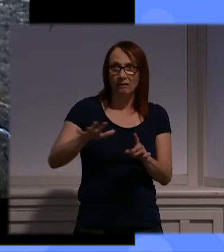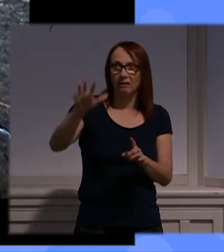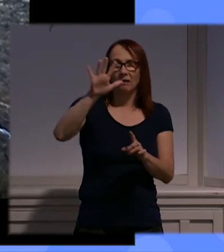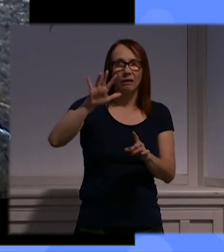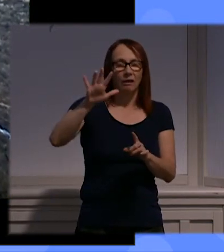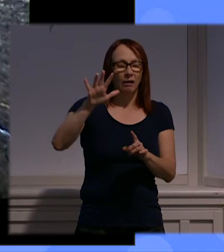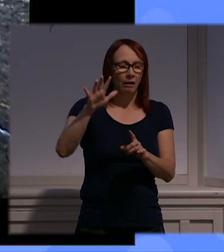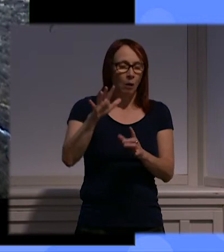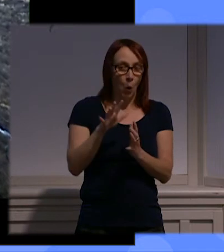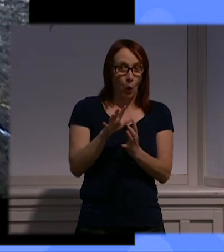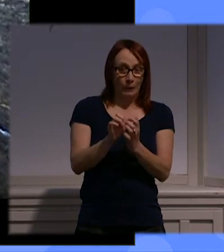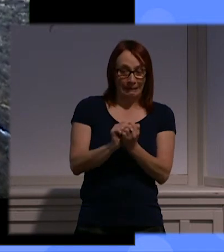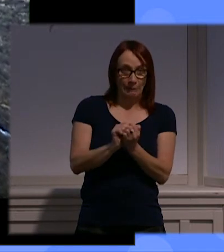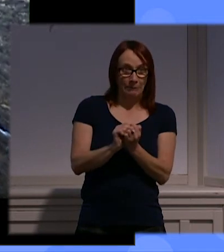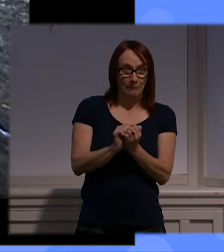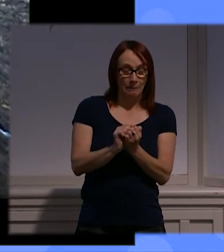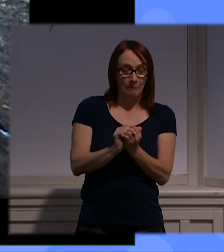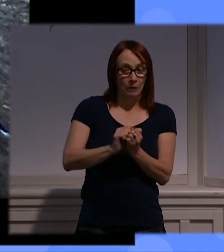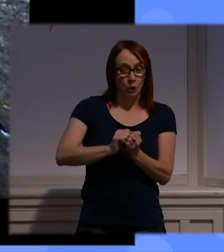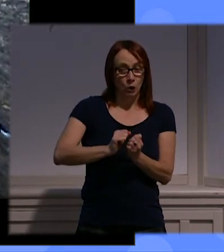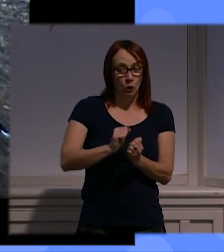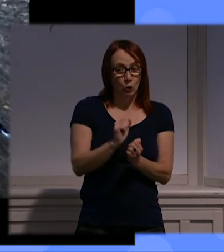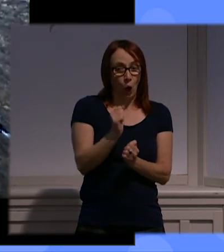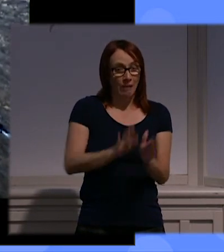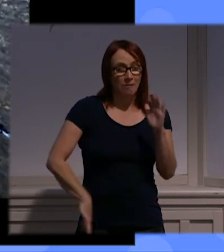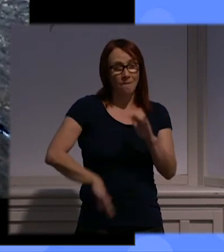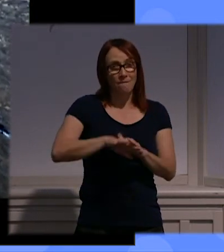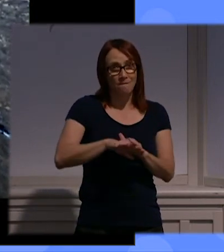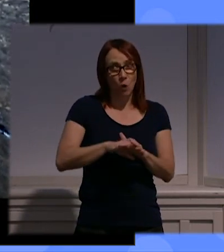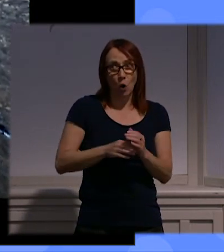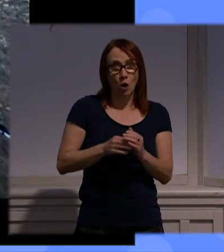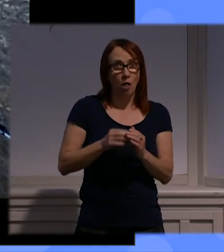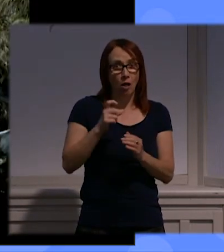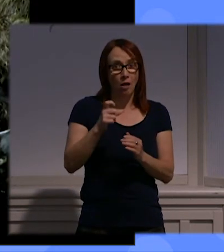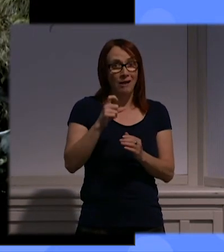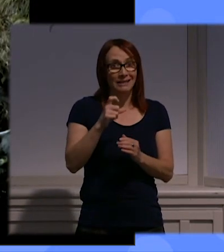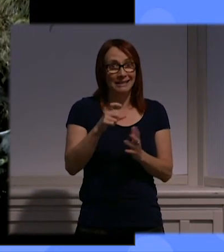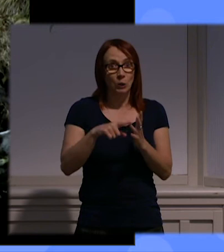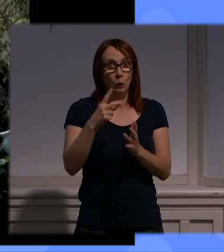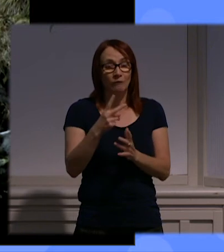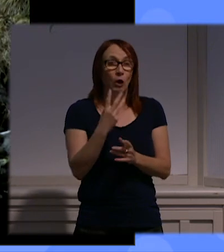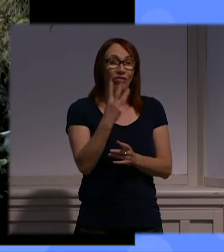of Scotland's total emissions for three years and over and above the